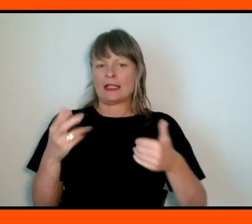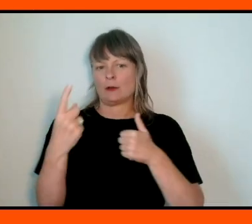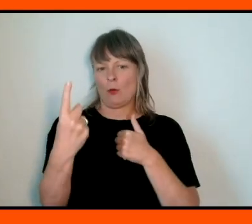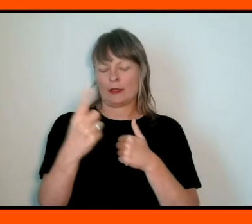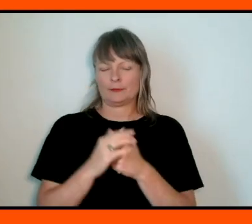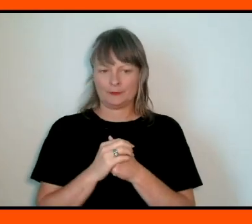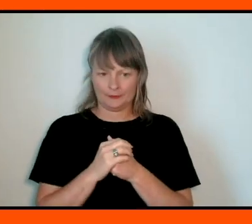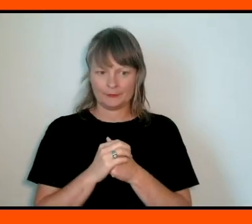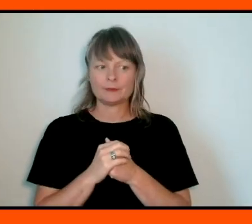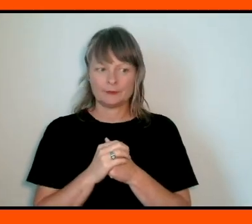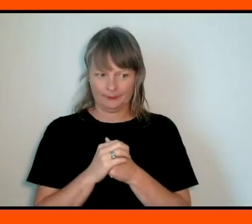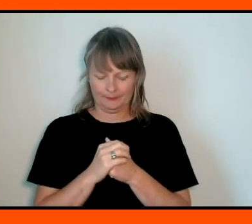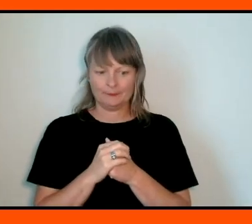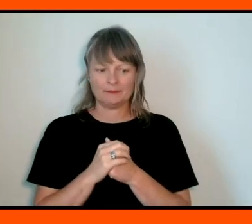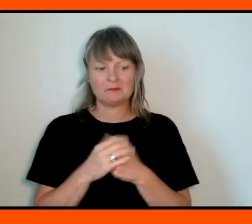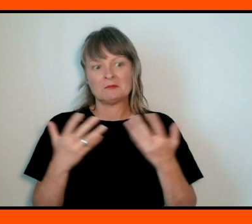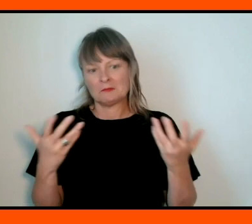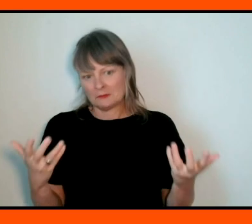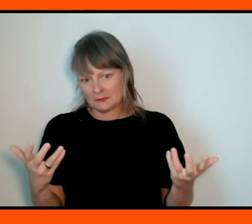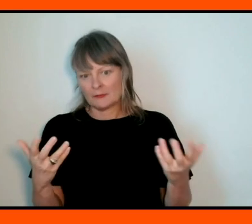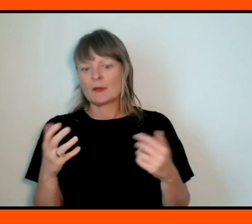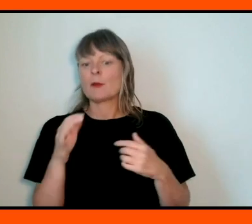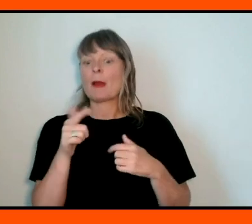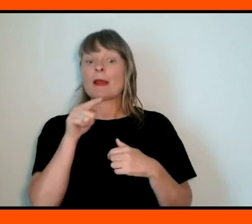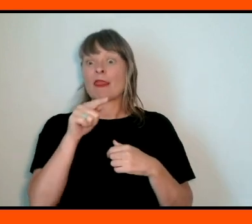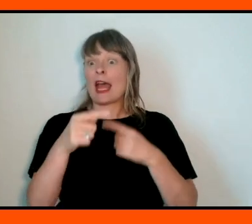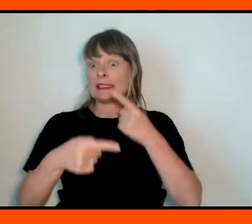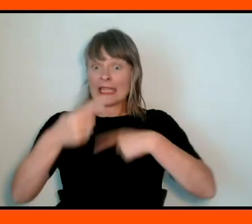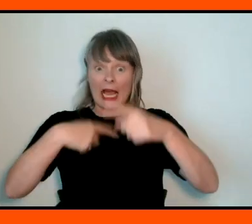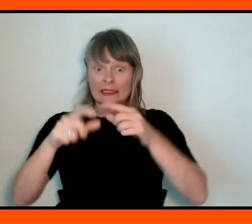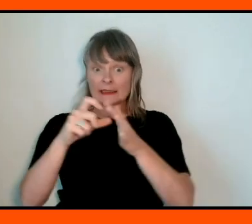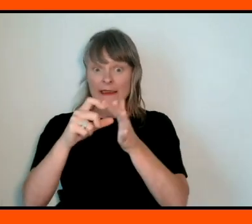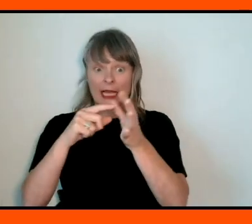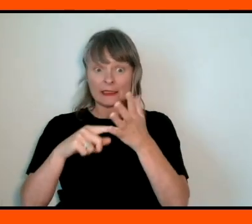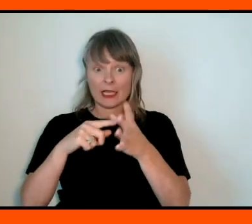and that is there is likely to be a continuing need for data on the topic following the Census.